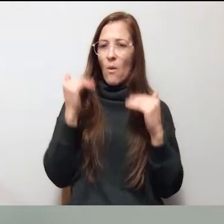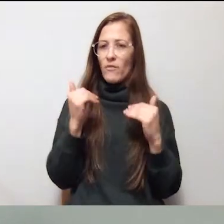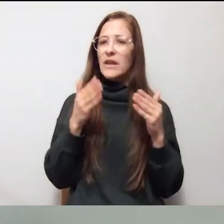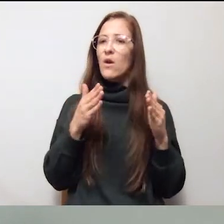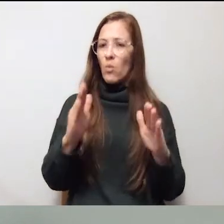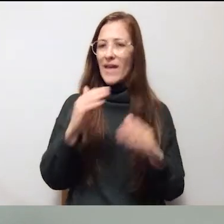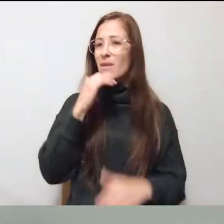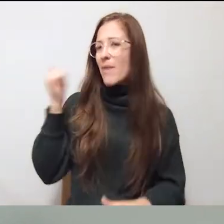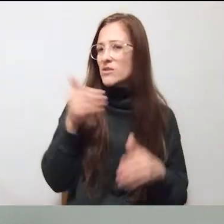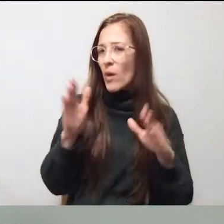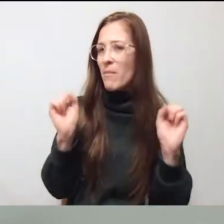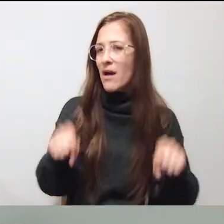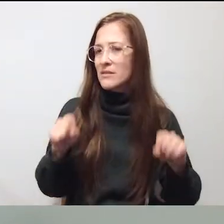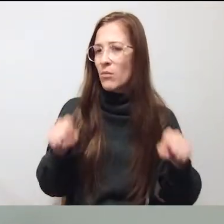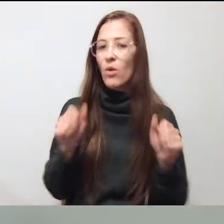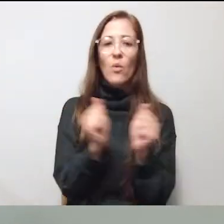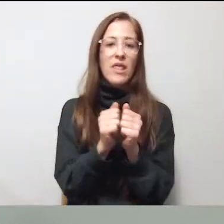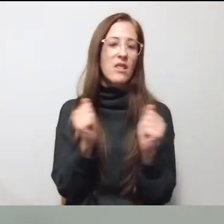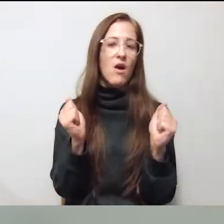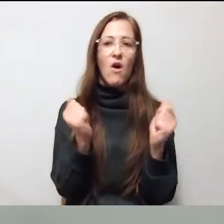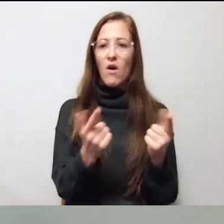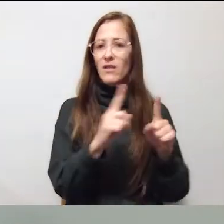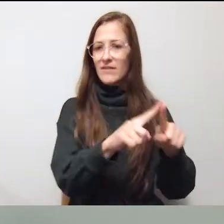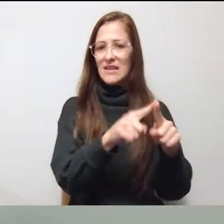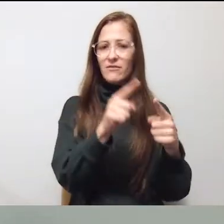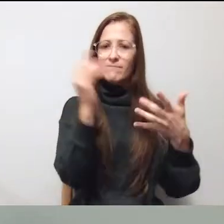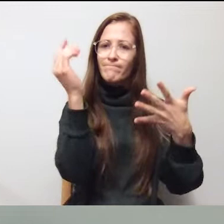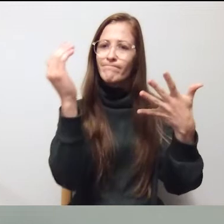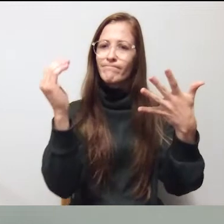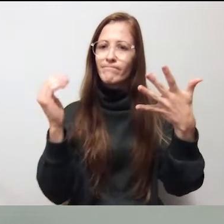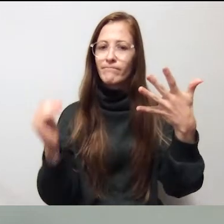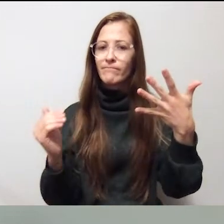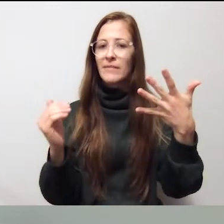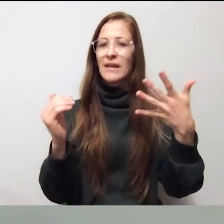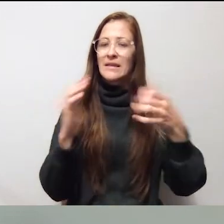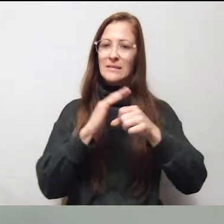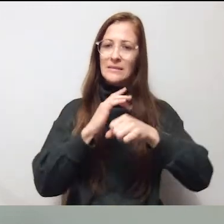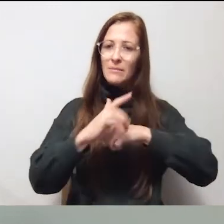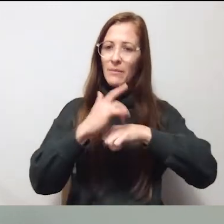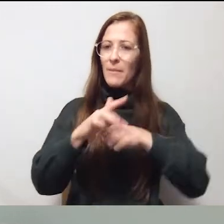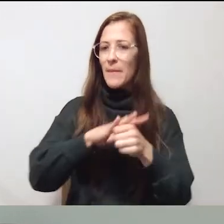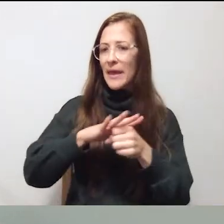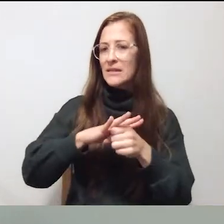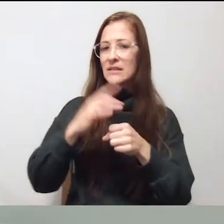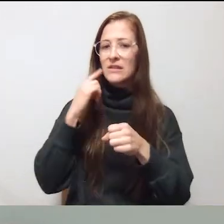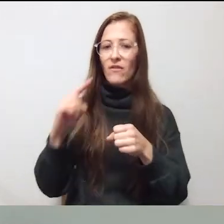the best way that it can with all of these areas and spaces for them to meet up in and to try